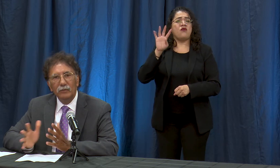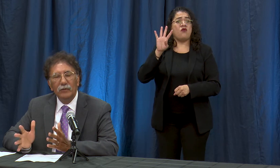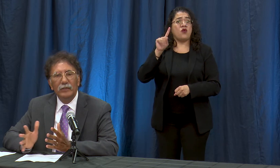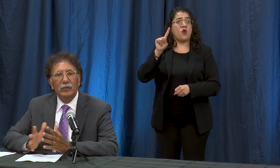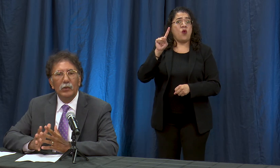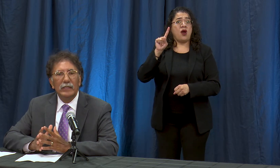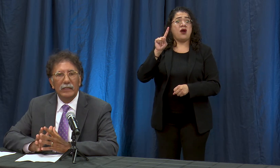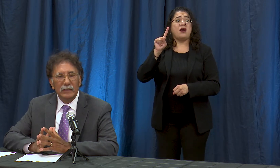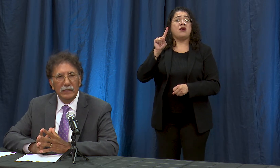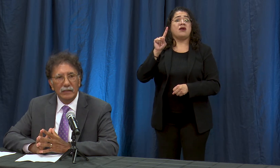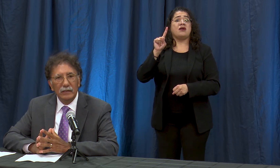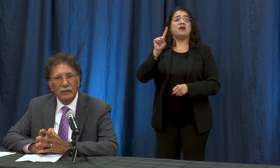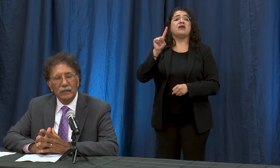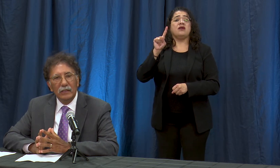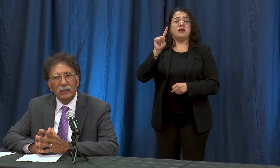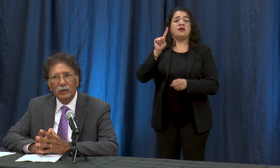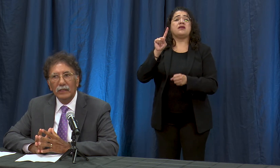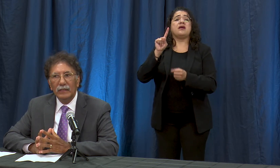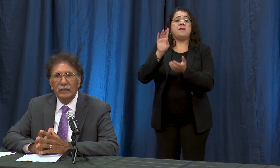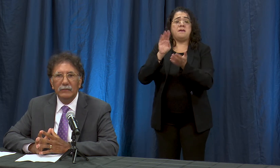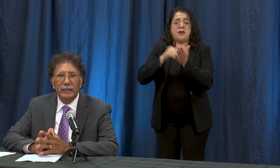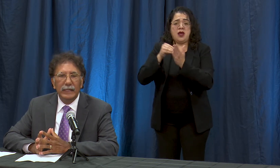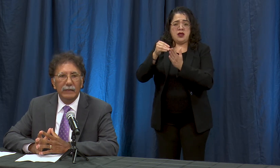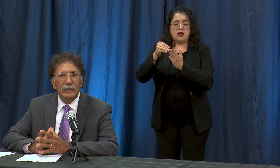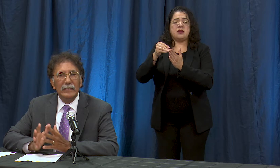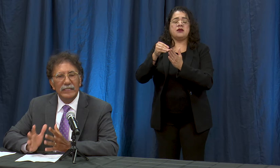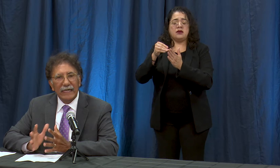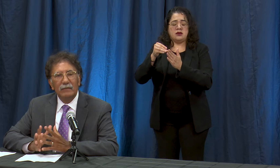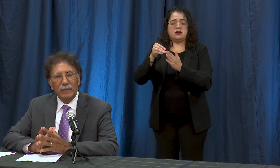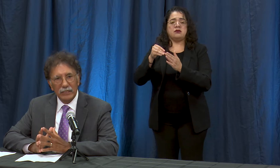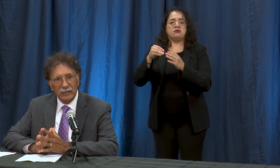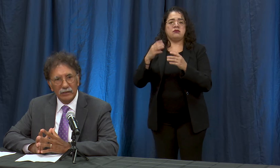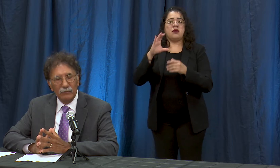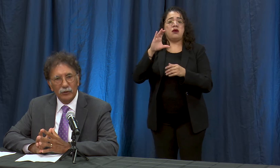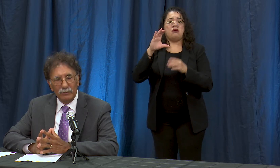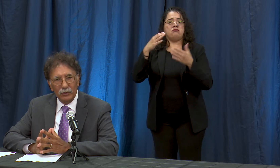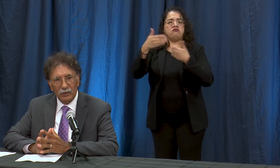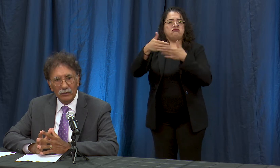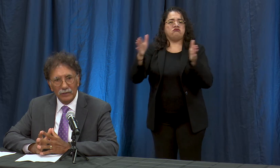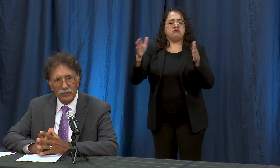move forward to 2019, 2019 became the second best year for the Port Long Beach